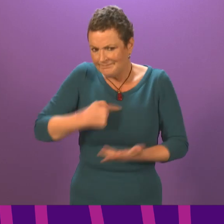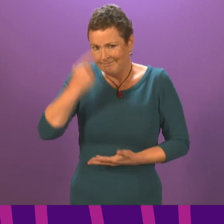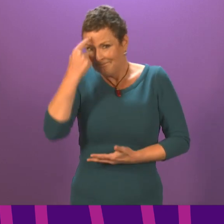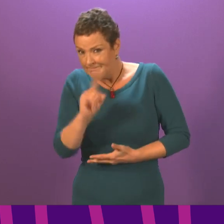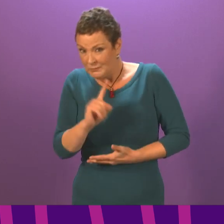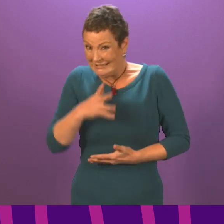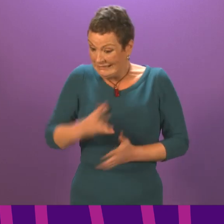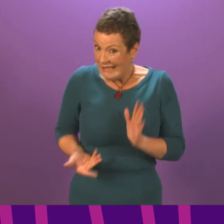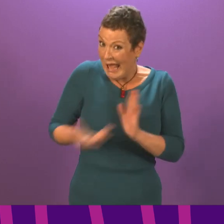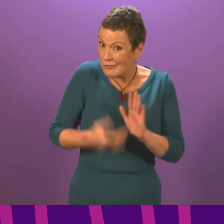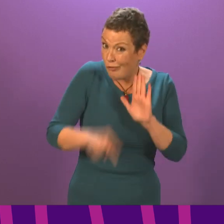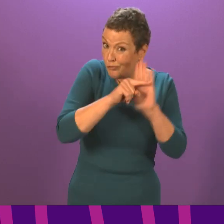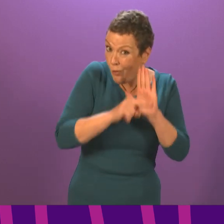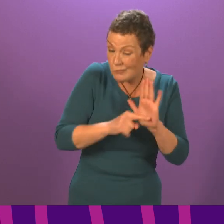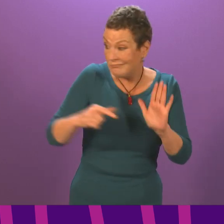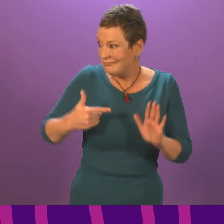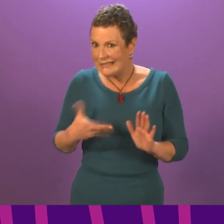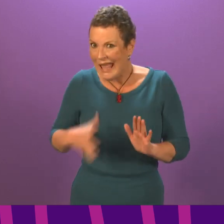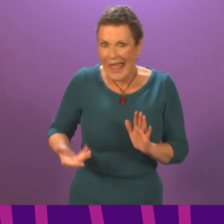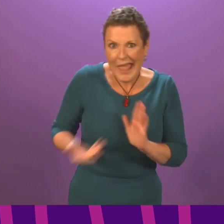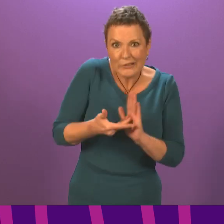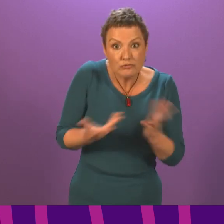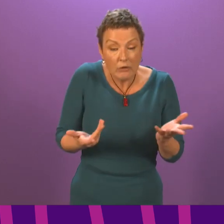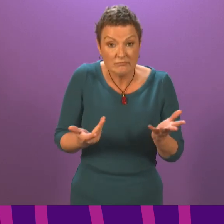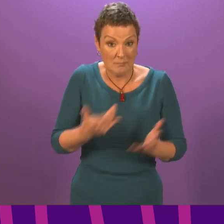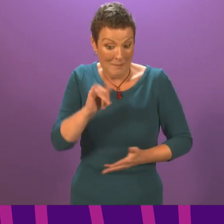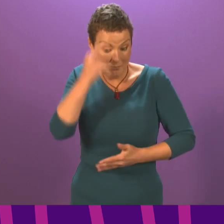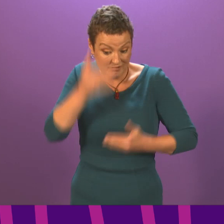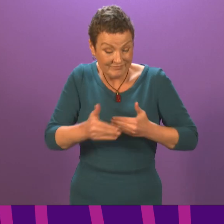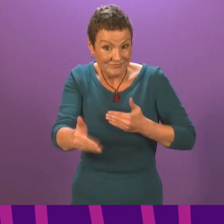light of what we know so far, including whether there should be any change over the Christmas